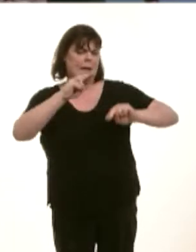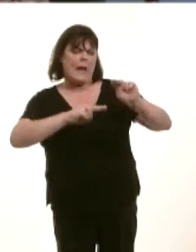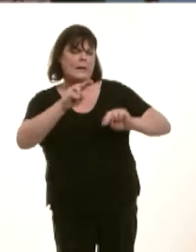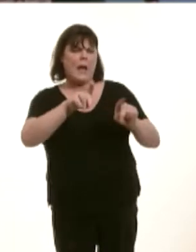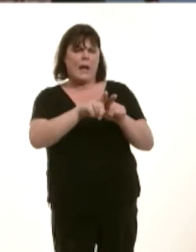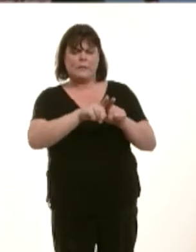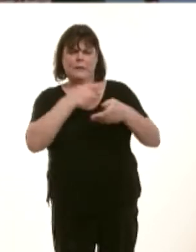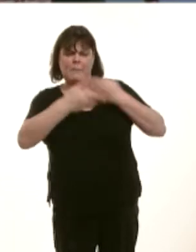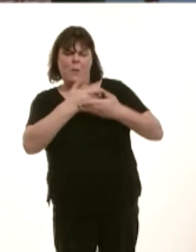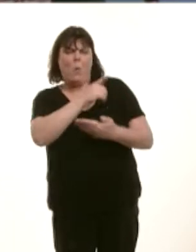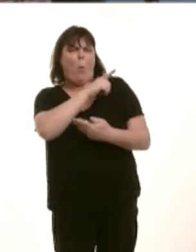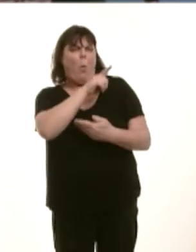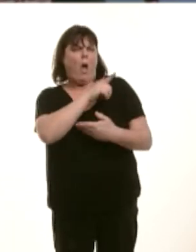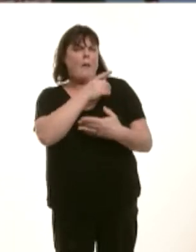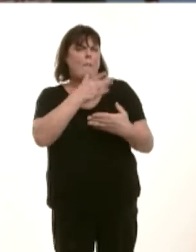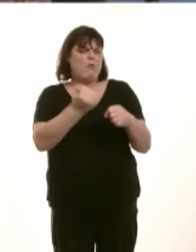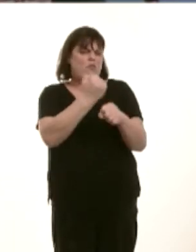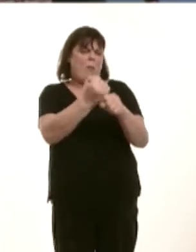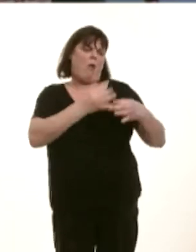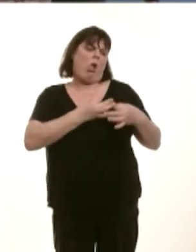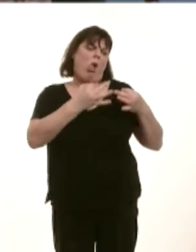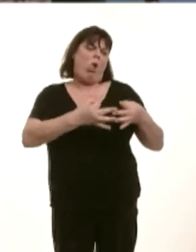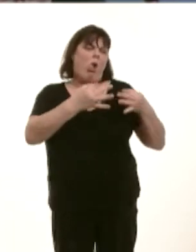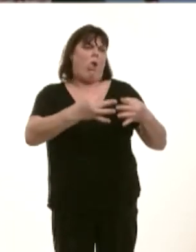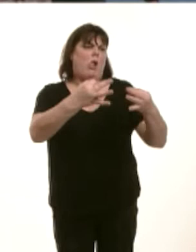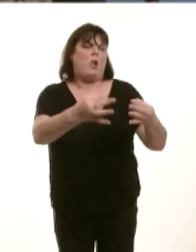there does seem to have been such a delay on this project that has caused such traffic